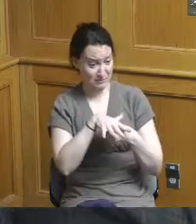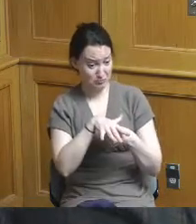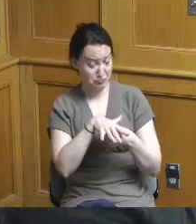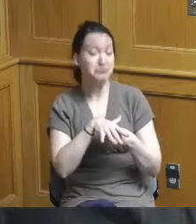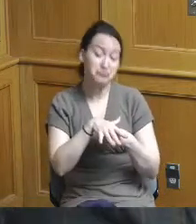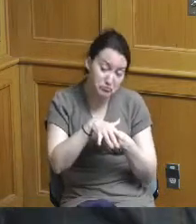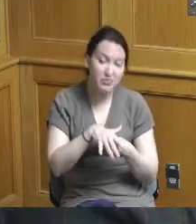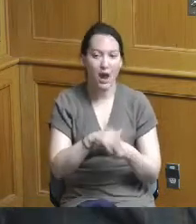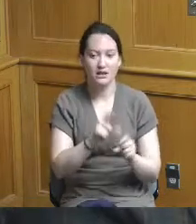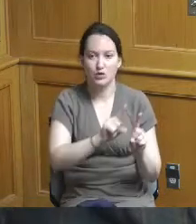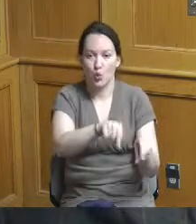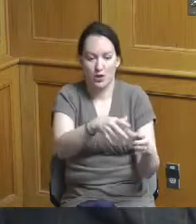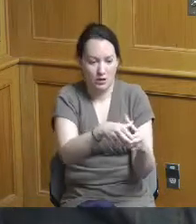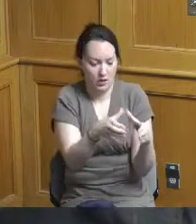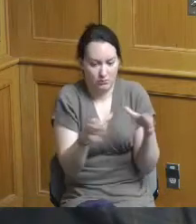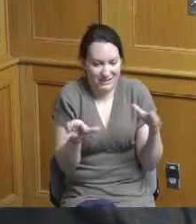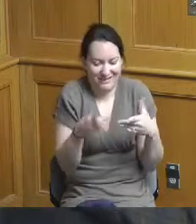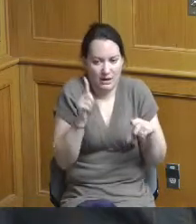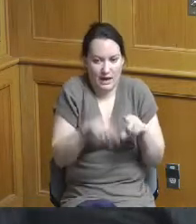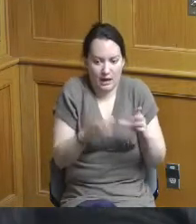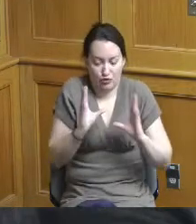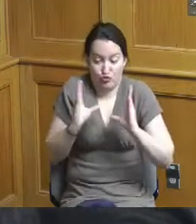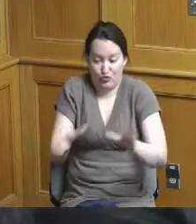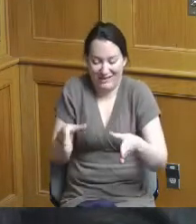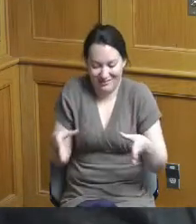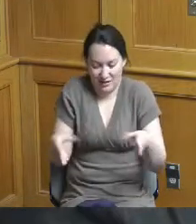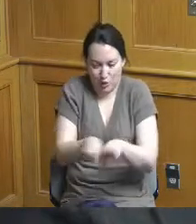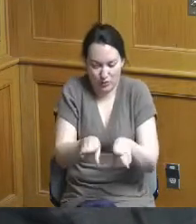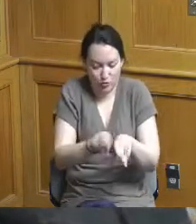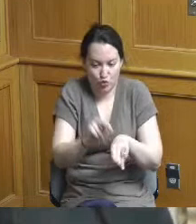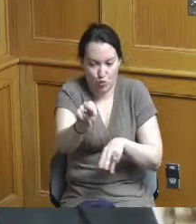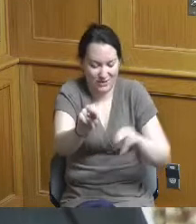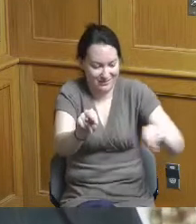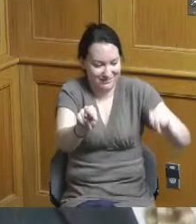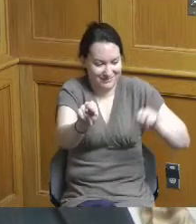has to go somewhere we can't close streets to the North and the South because their main arteries